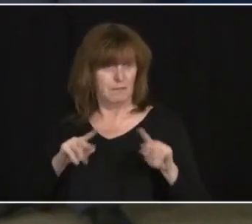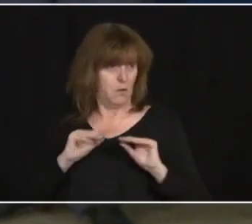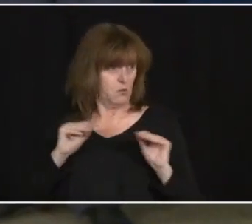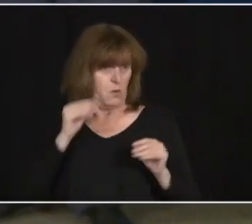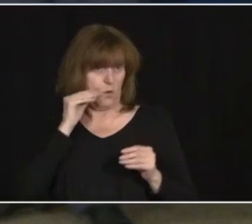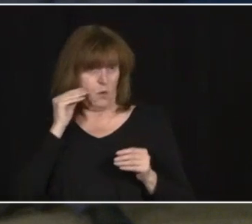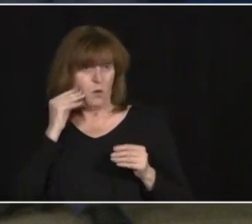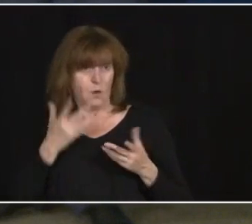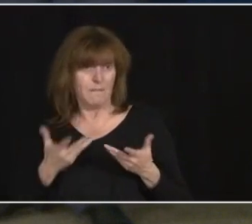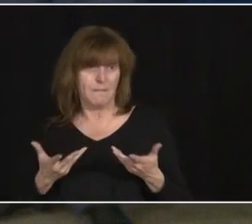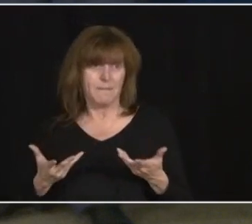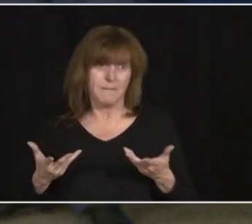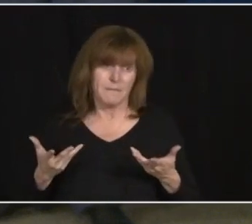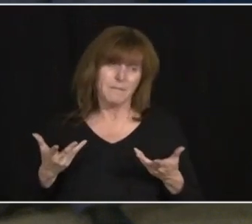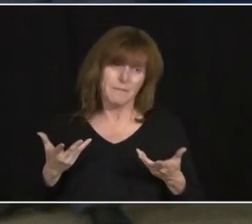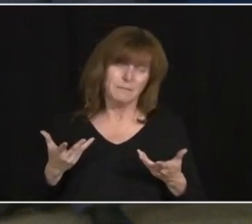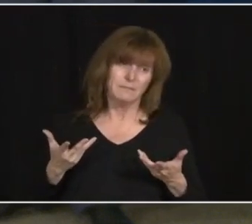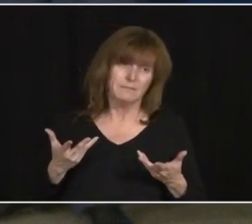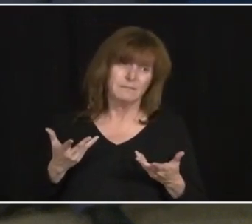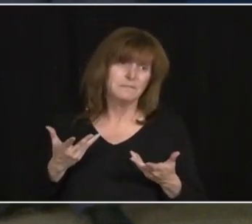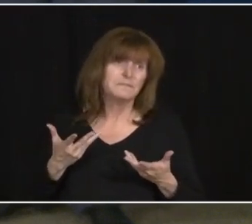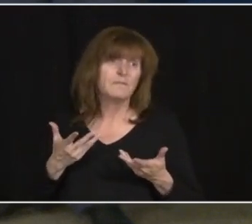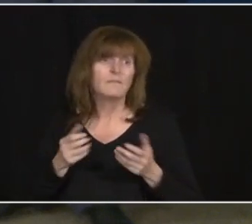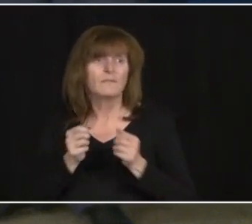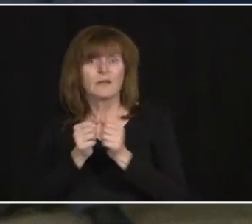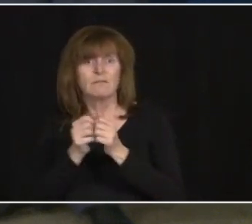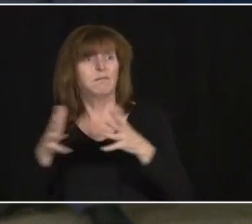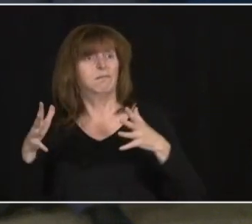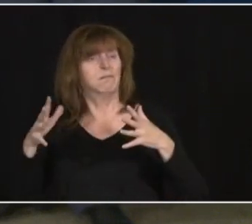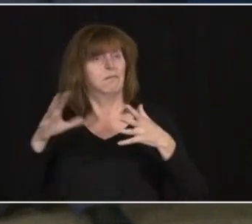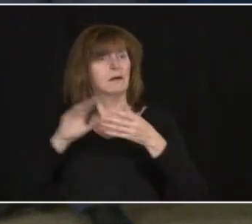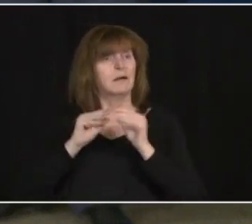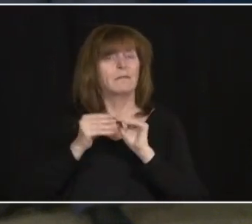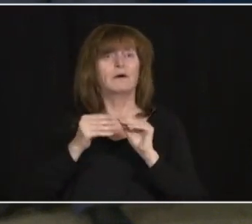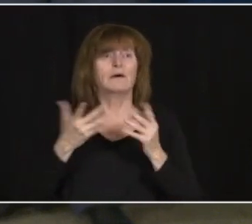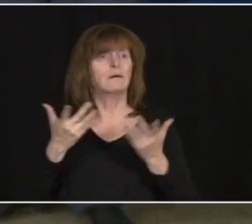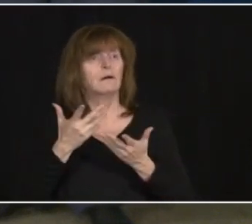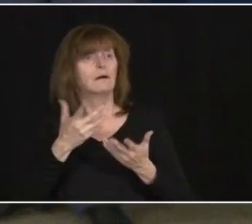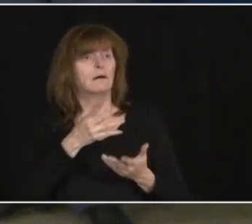provincial programs like women's violence programs who can't take on